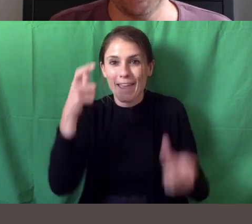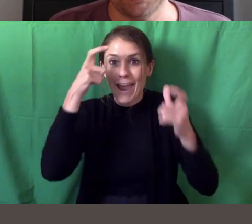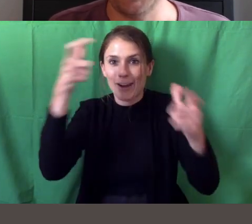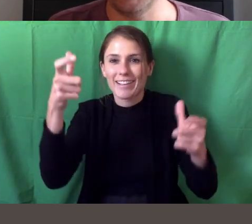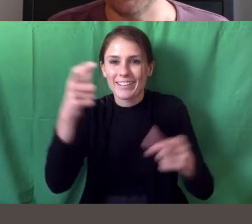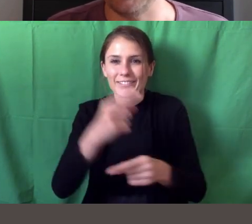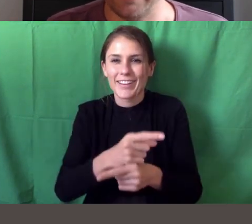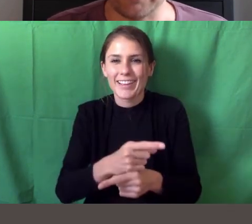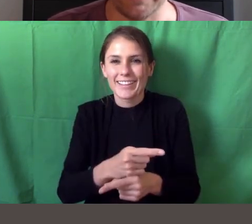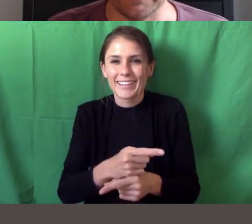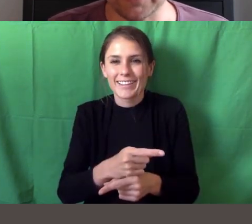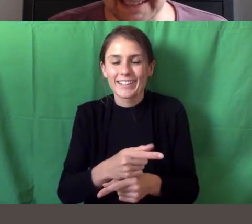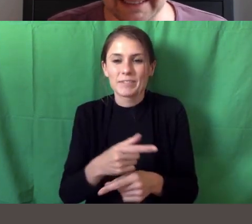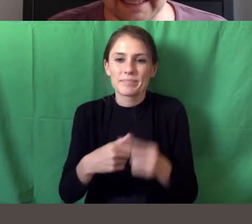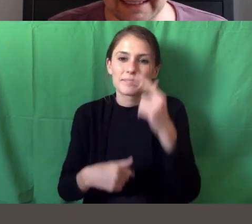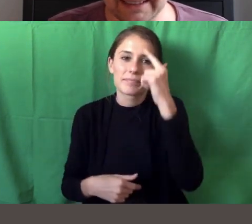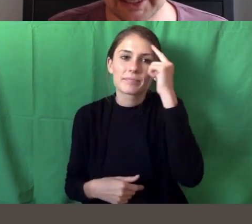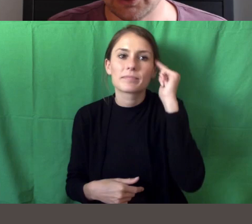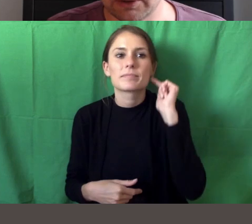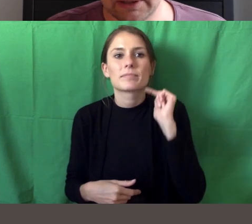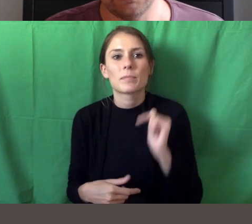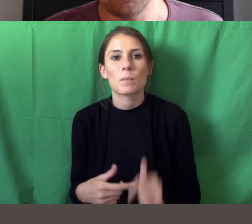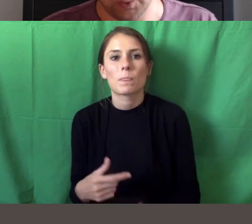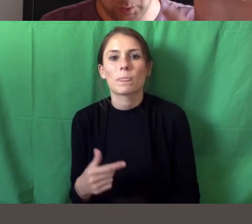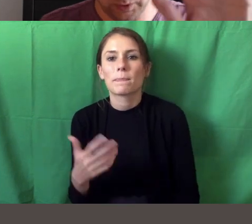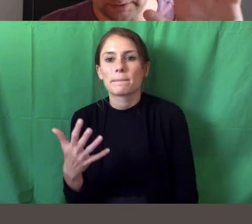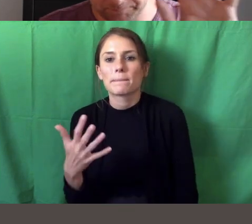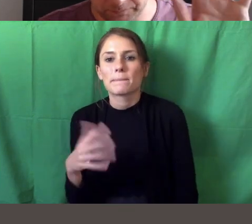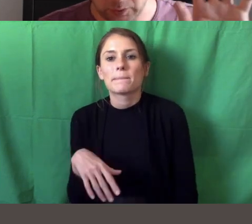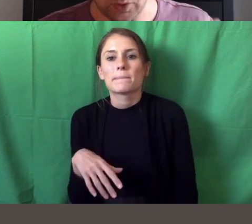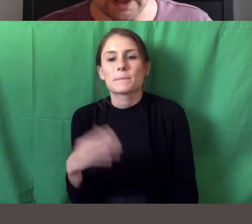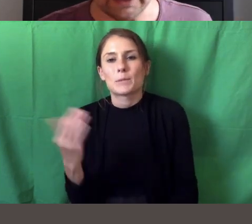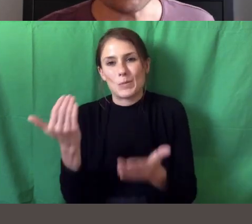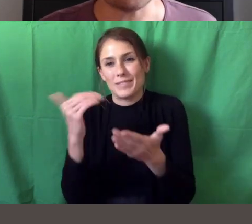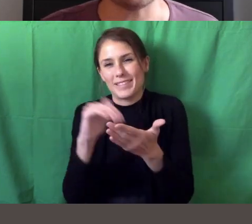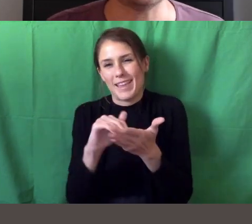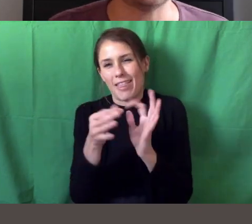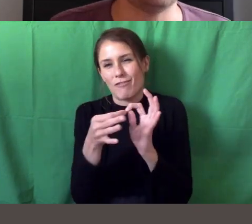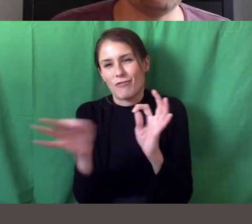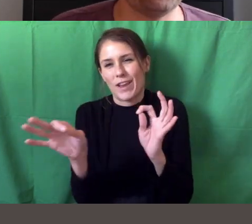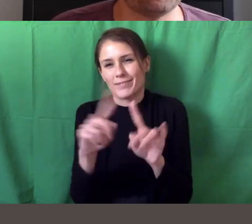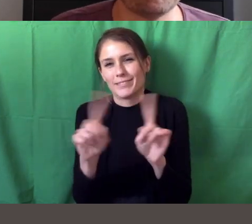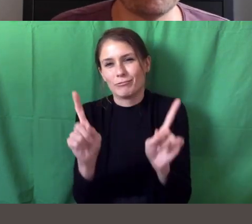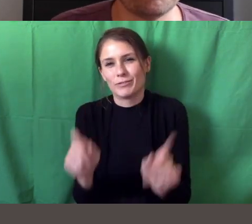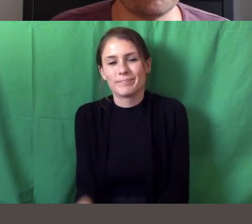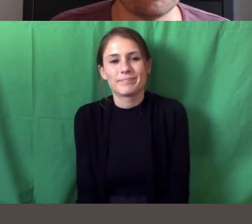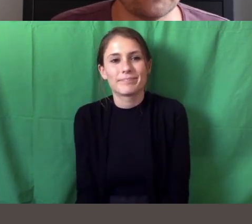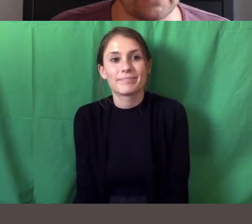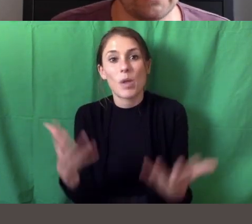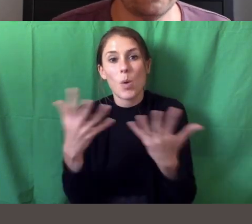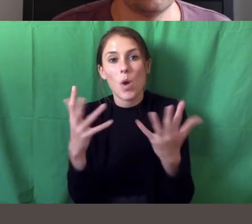And this looks odd or even arrogant, right? So, let's rephrase it.